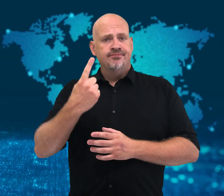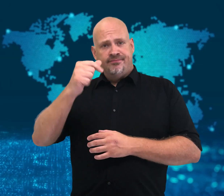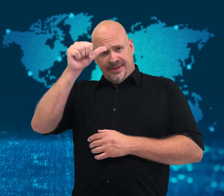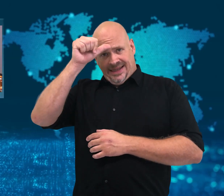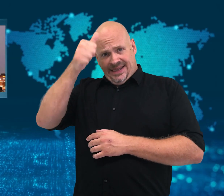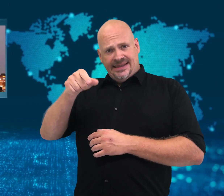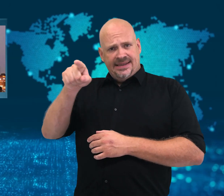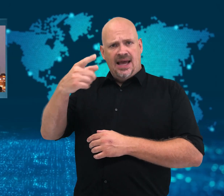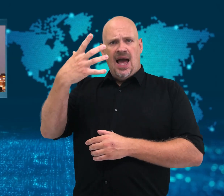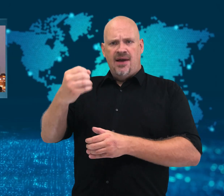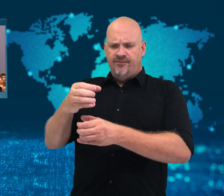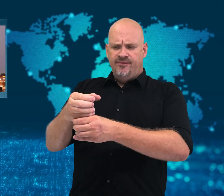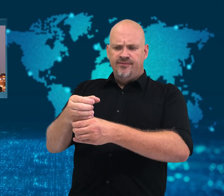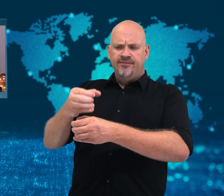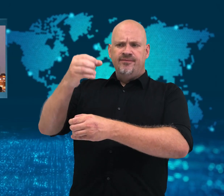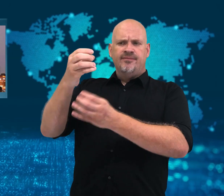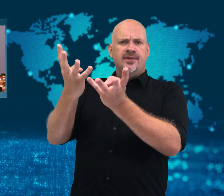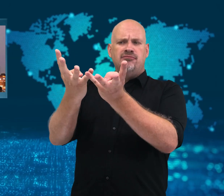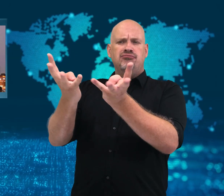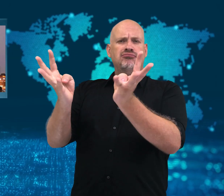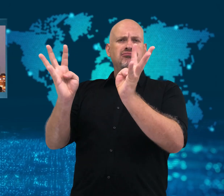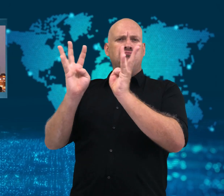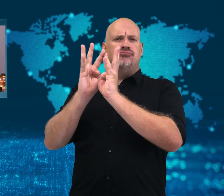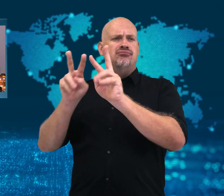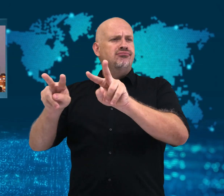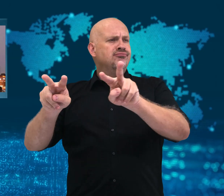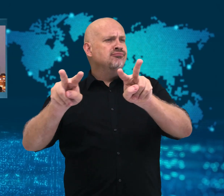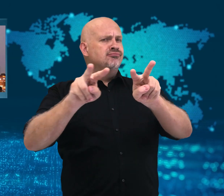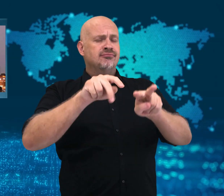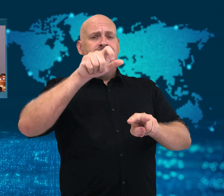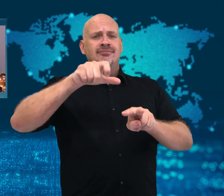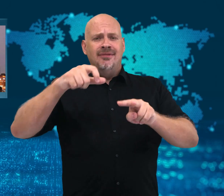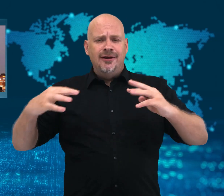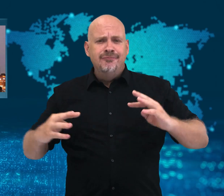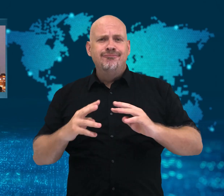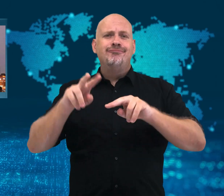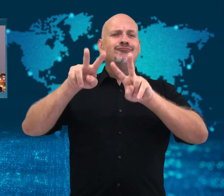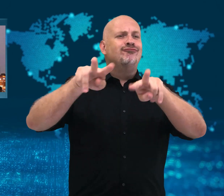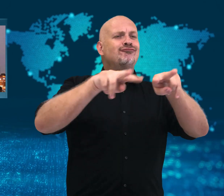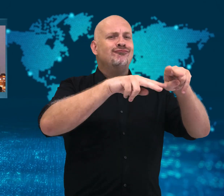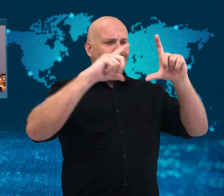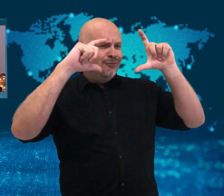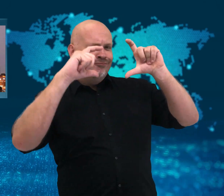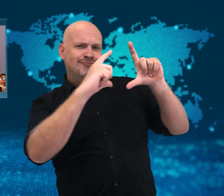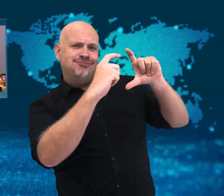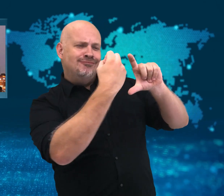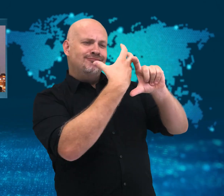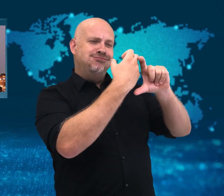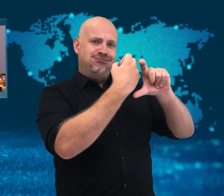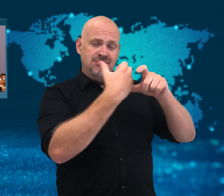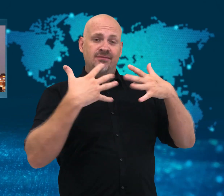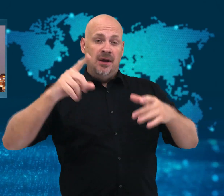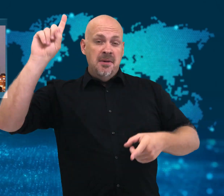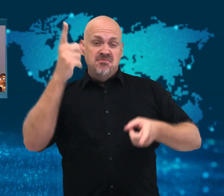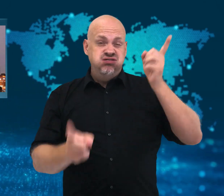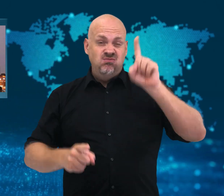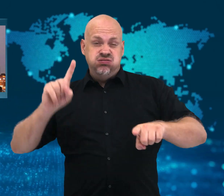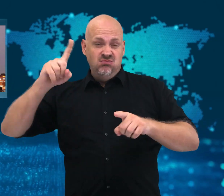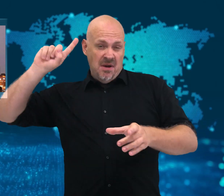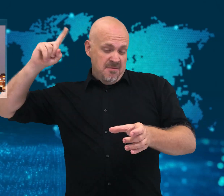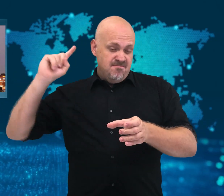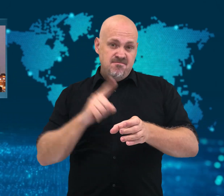[Gavin]: Lightning strikes killed 16 selfie-takers while they were